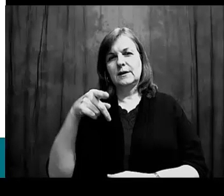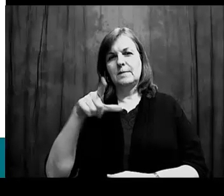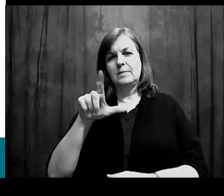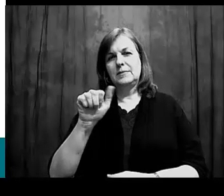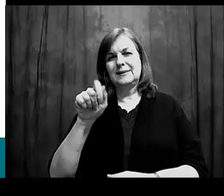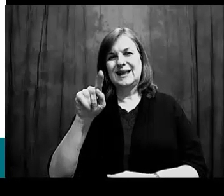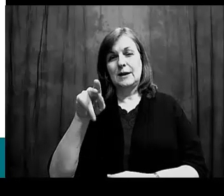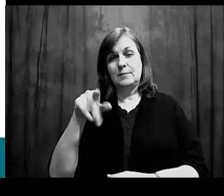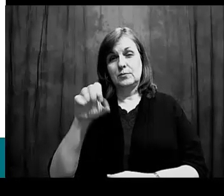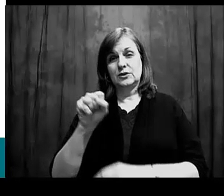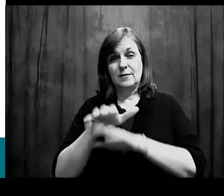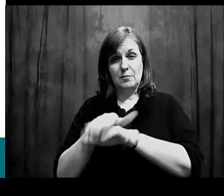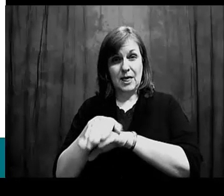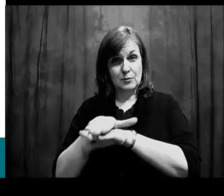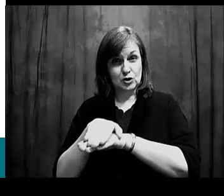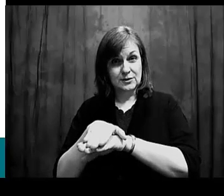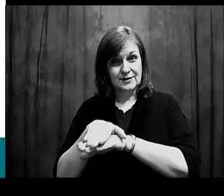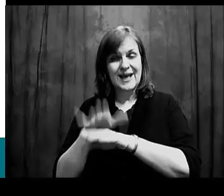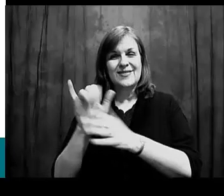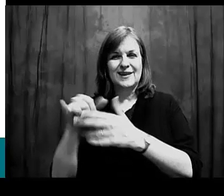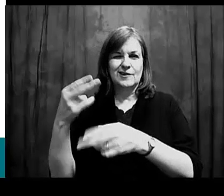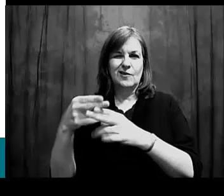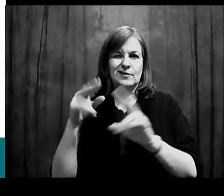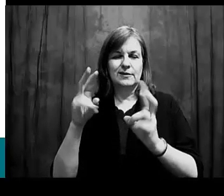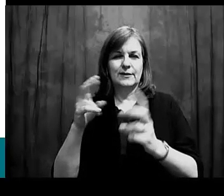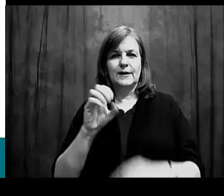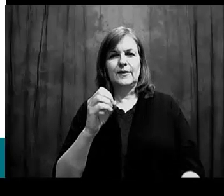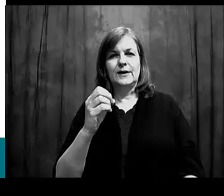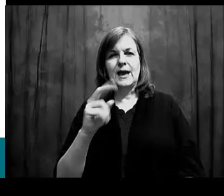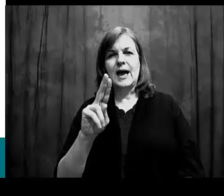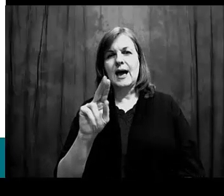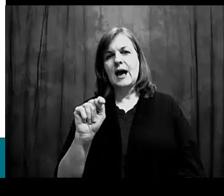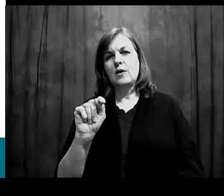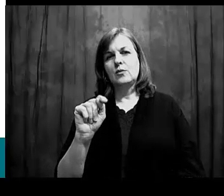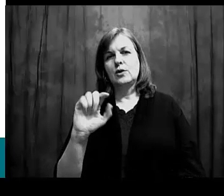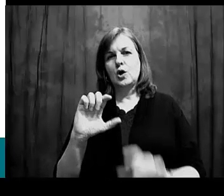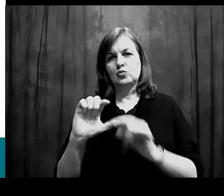so this is something known as an out group